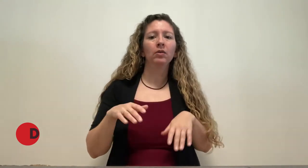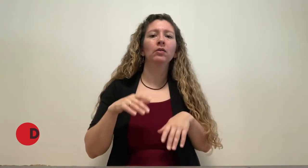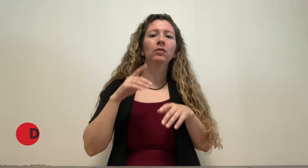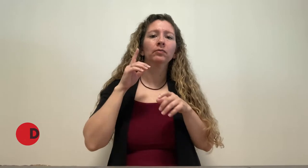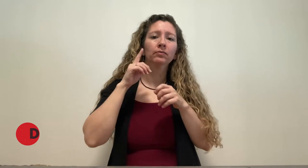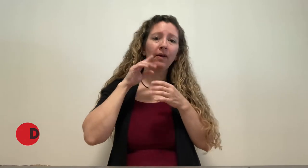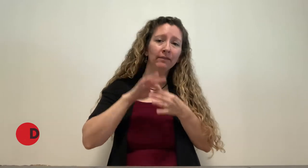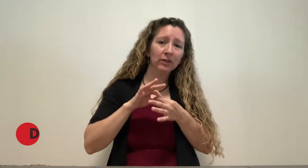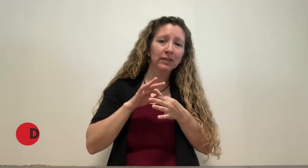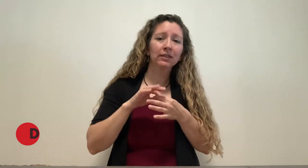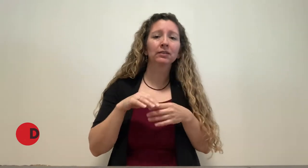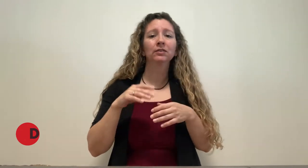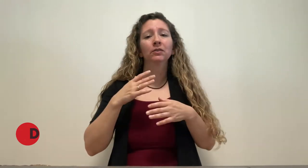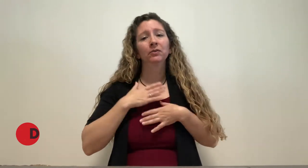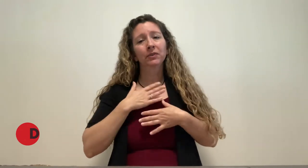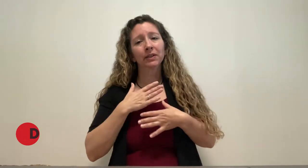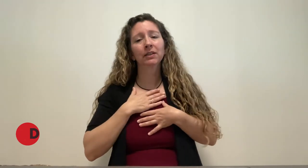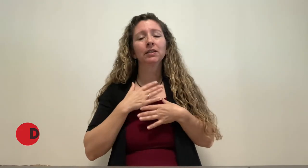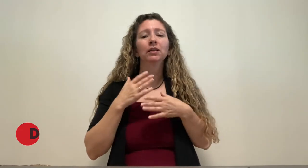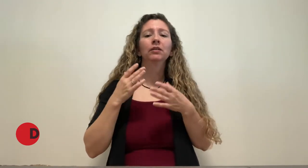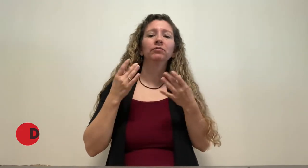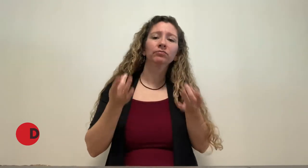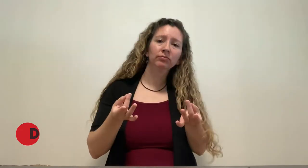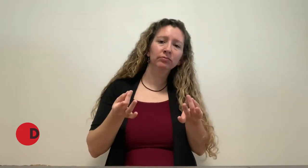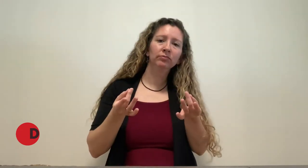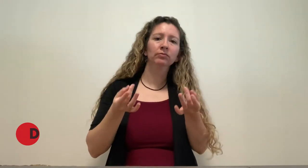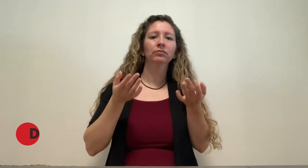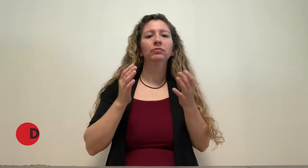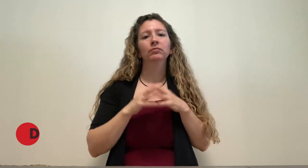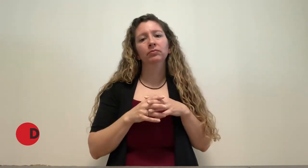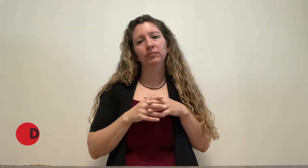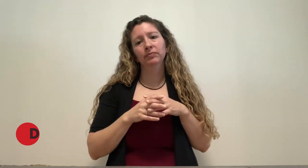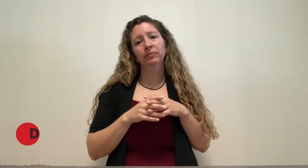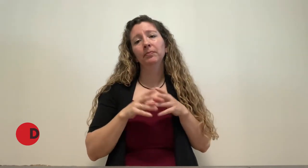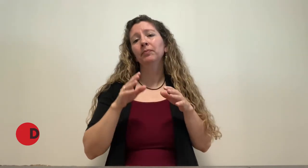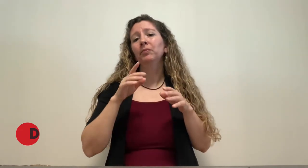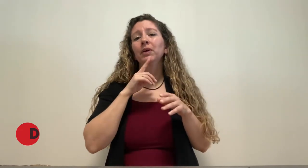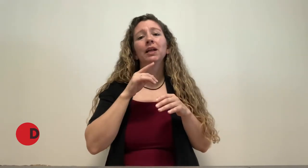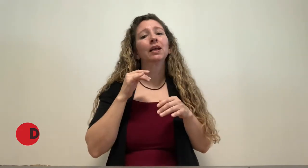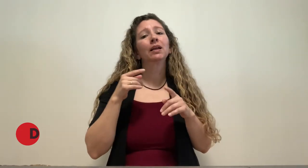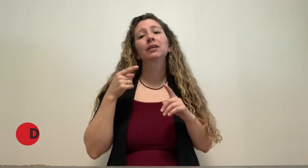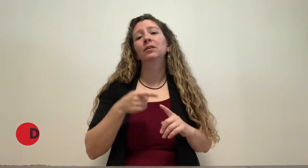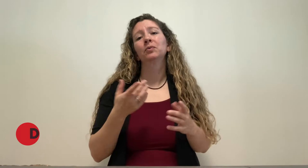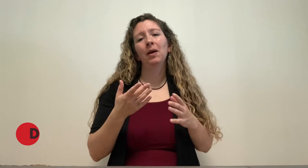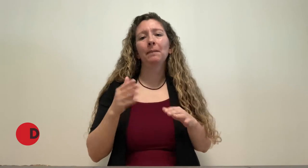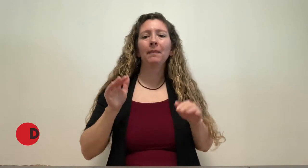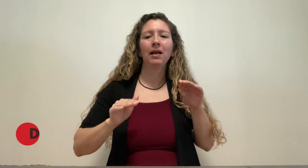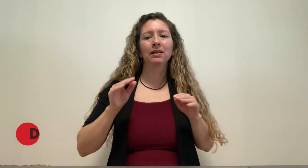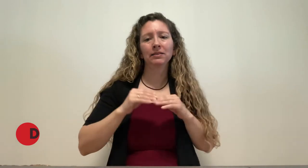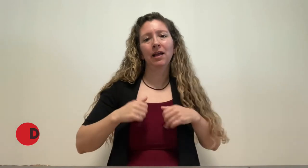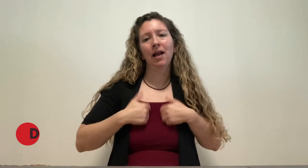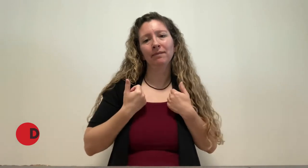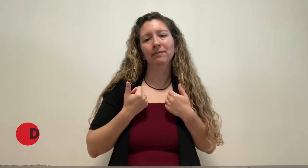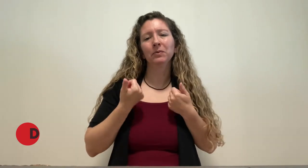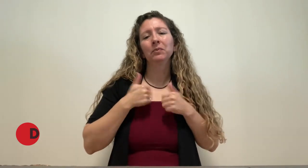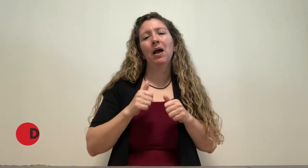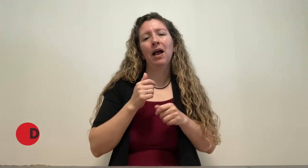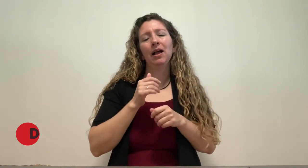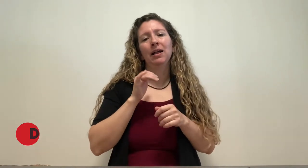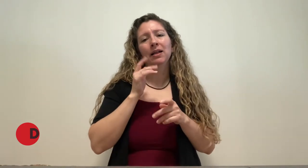down with mindfulness, breathing and meditating. The main thing is to have balance in your life. Try to keep it stable,